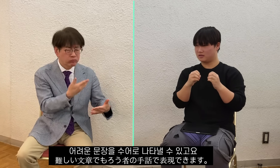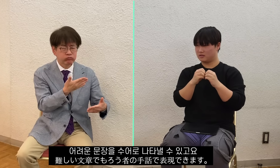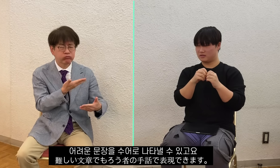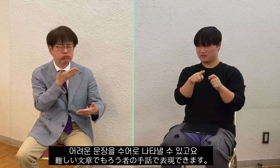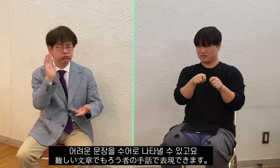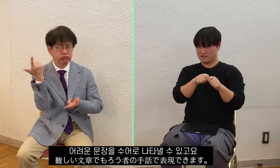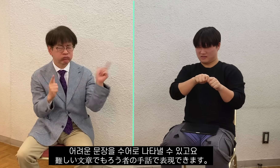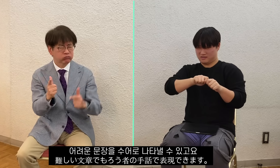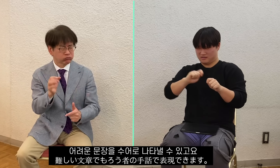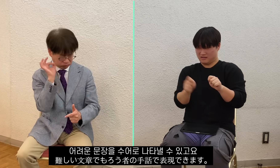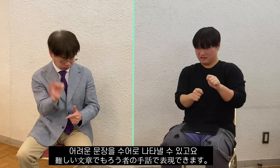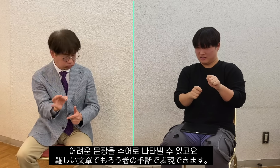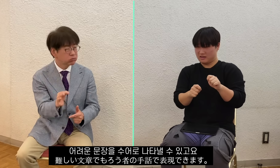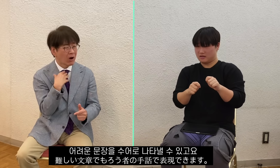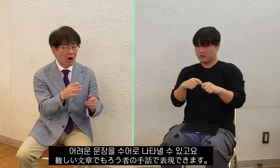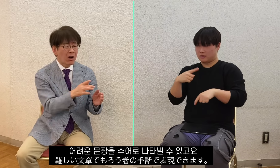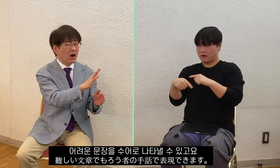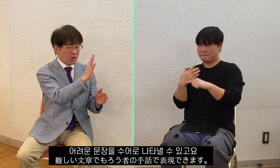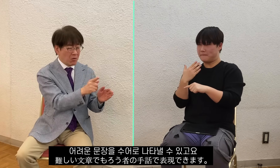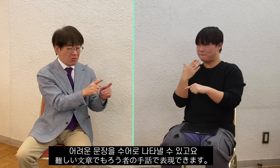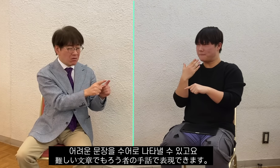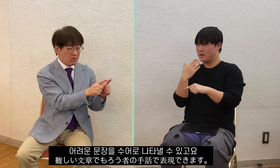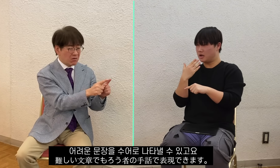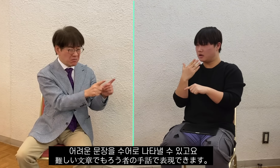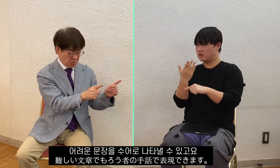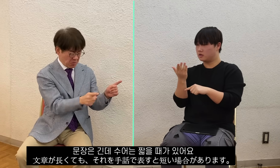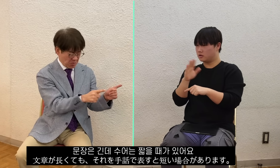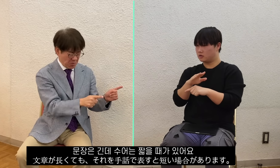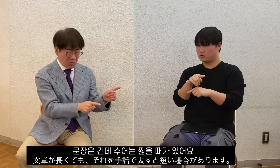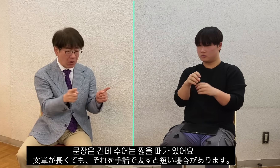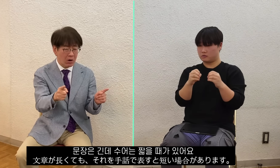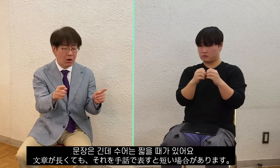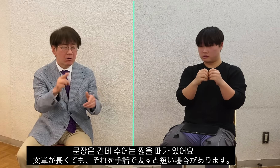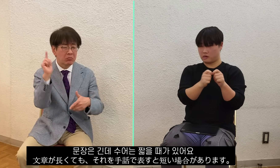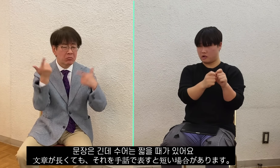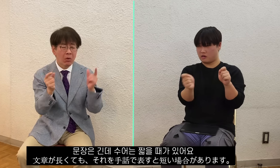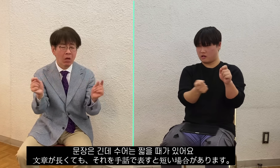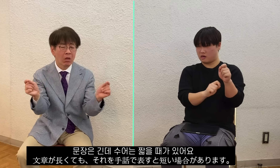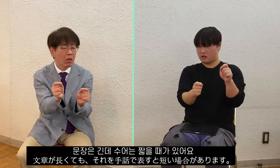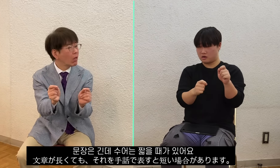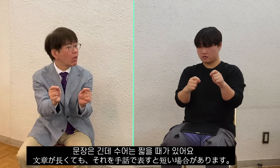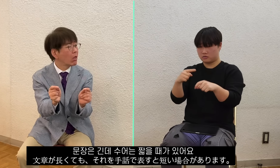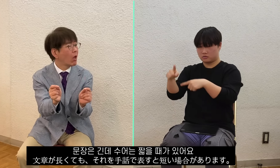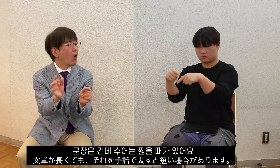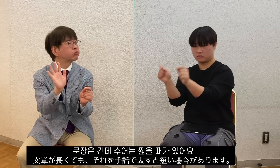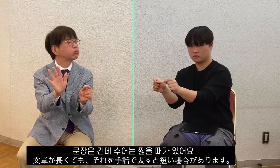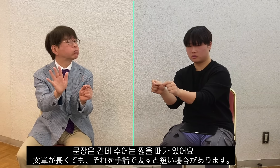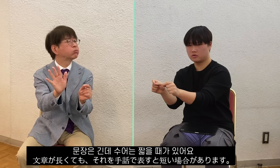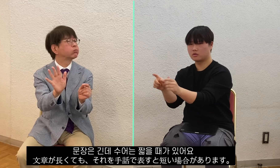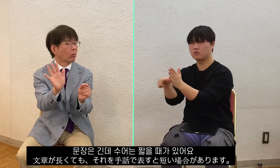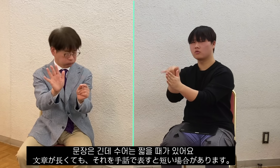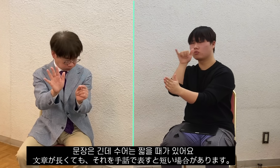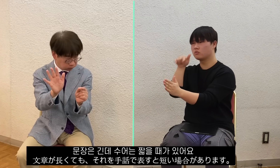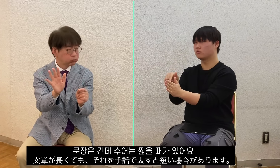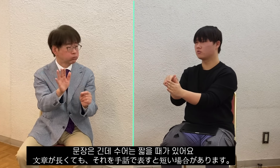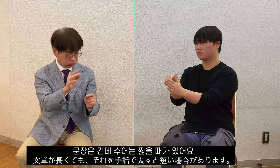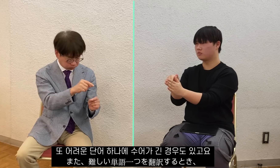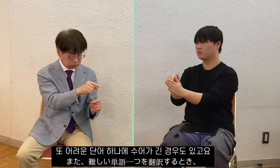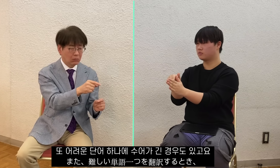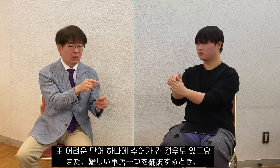I can express difficult sentences in sign language. Sometimes the sentences are long but the sign language is short.